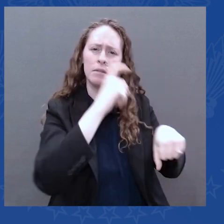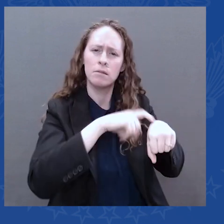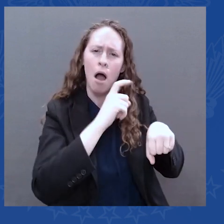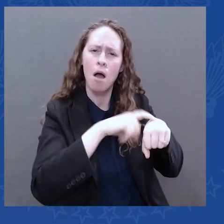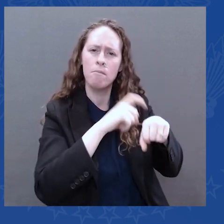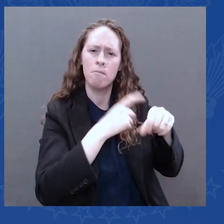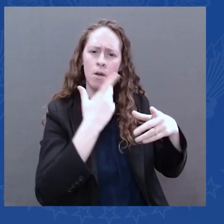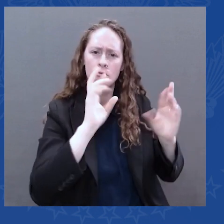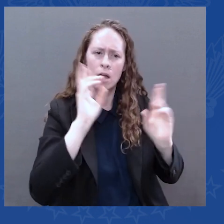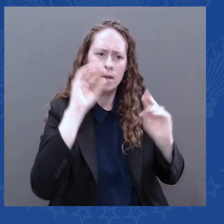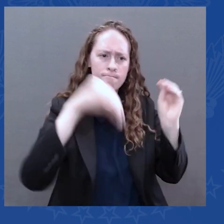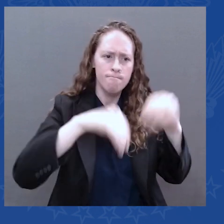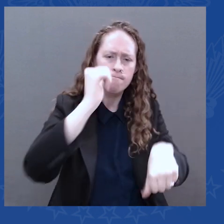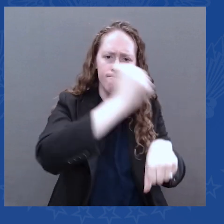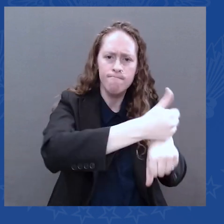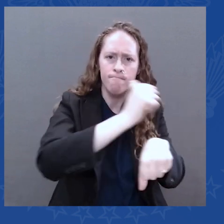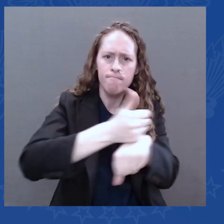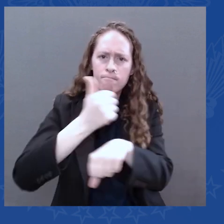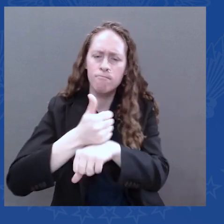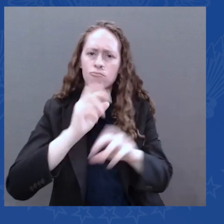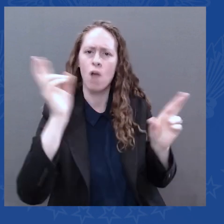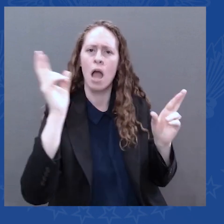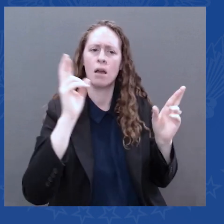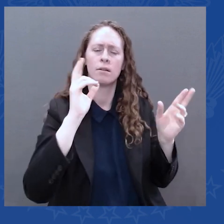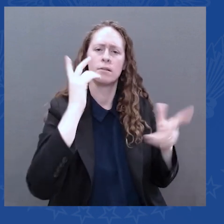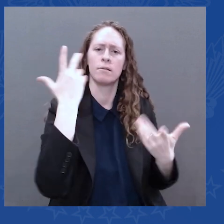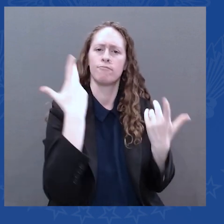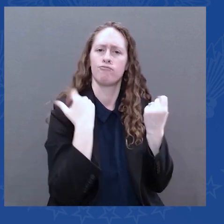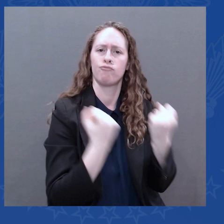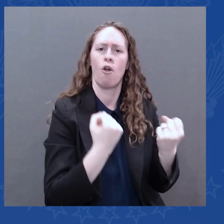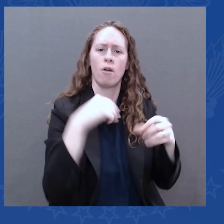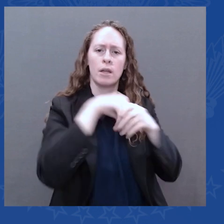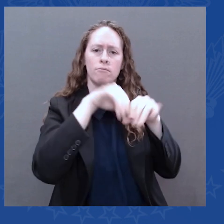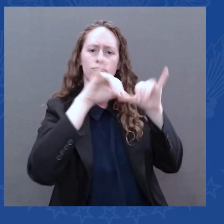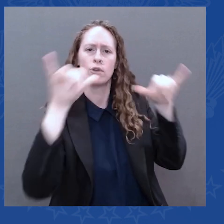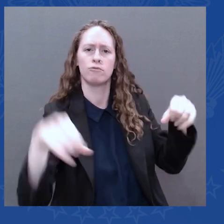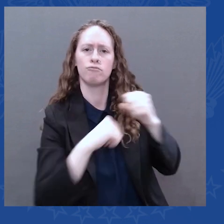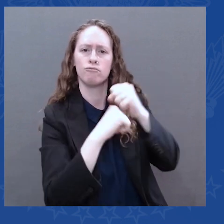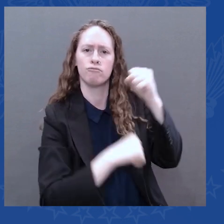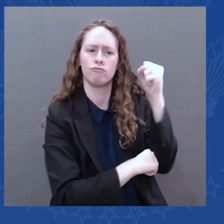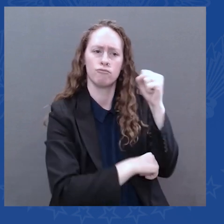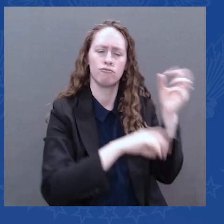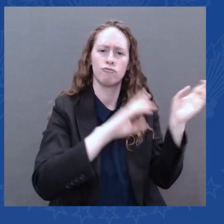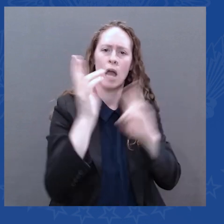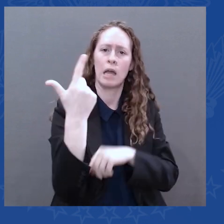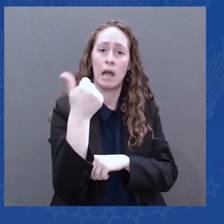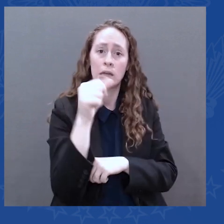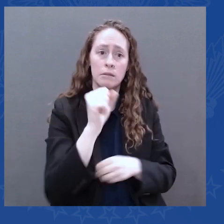and to take steps to increase the efficiency of gas. This build-out -- this build-out will occur